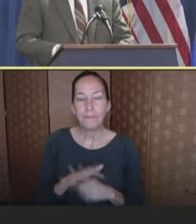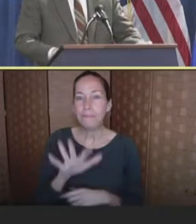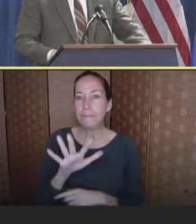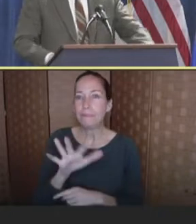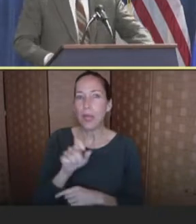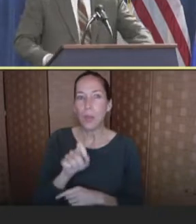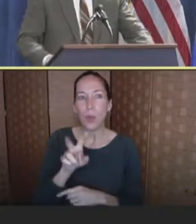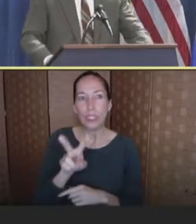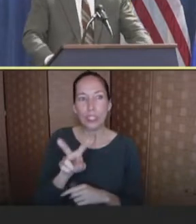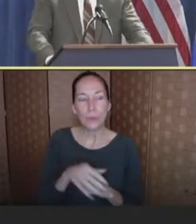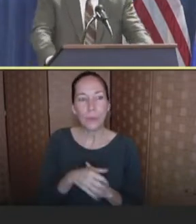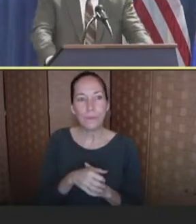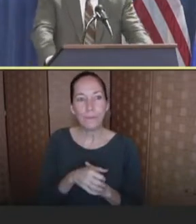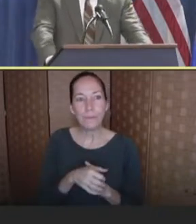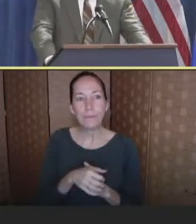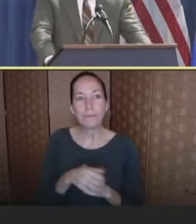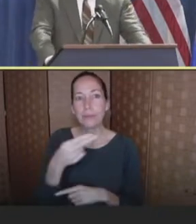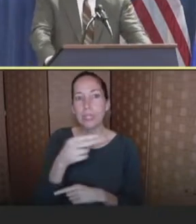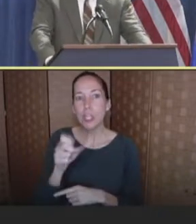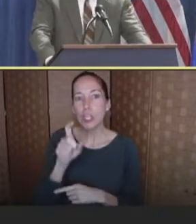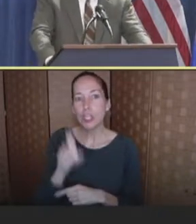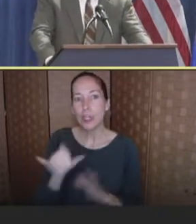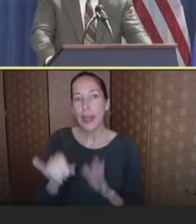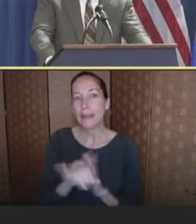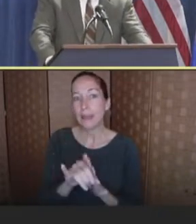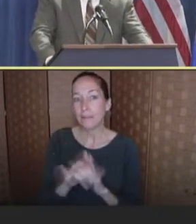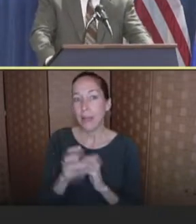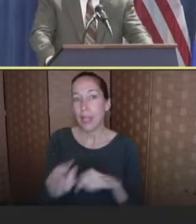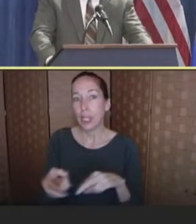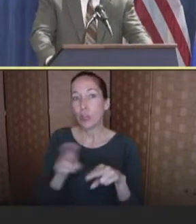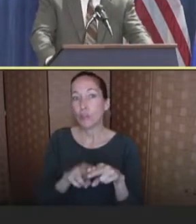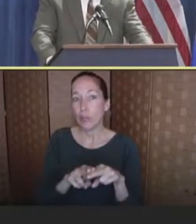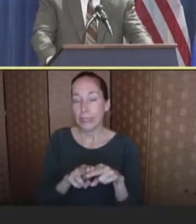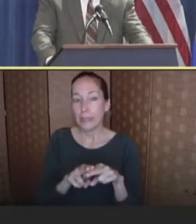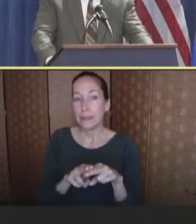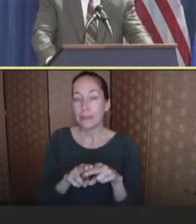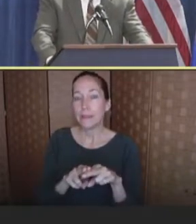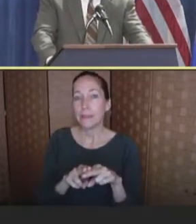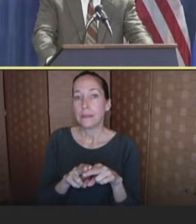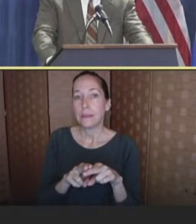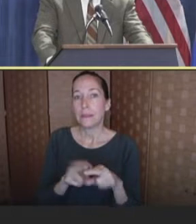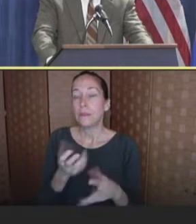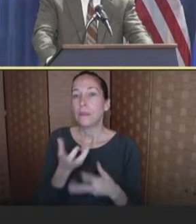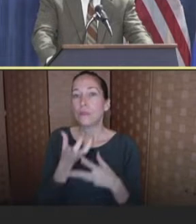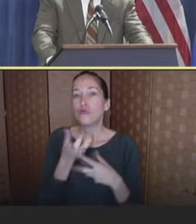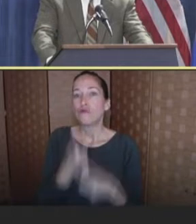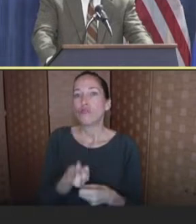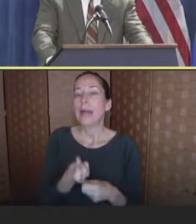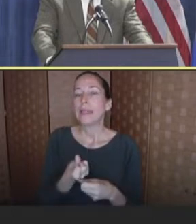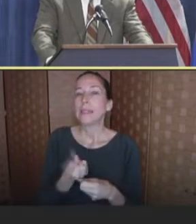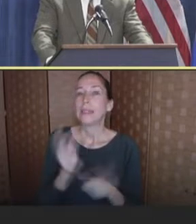HHS should identify and increase the use of trusted messengers in the community and social